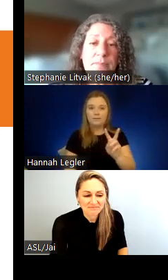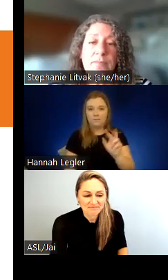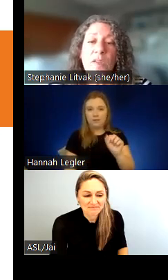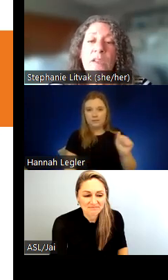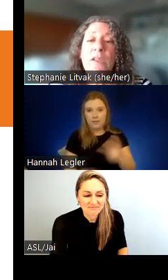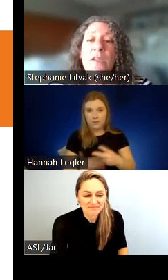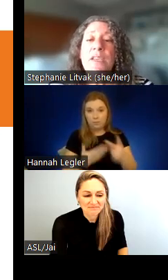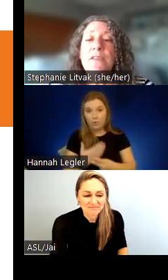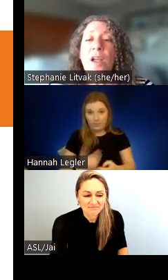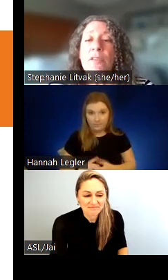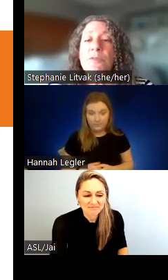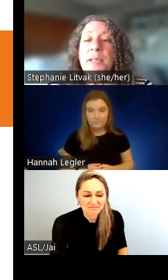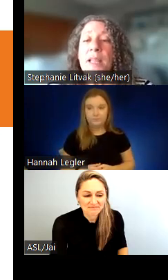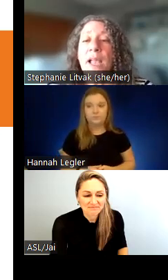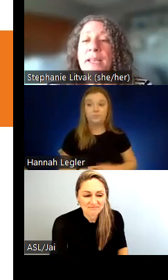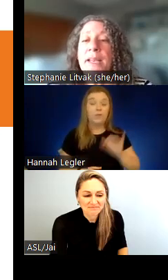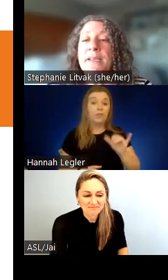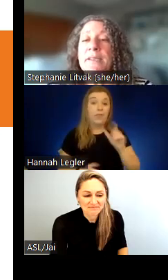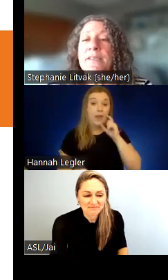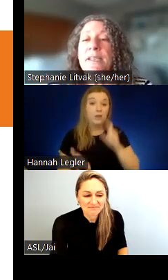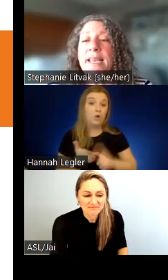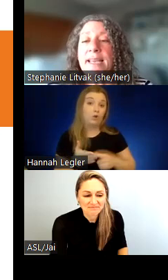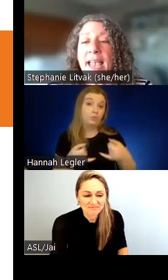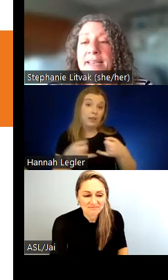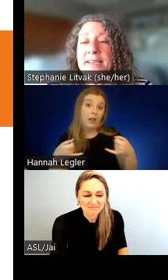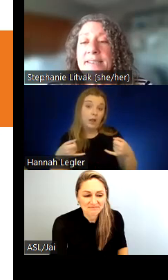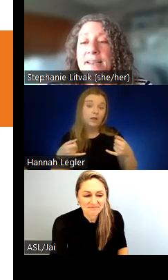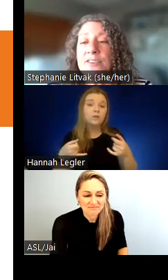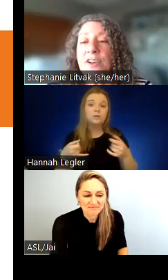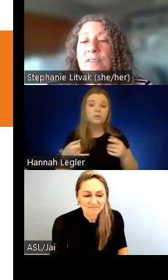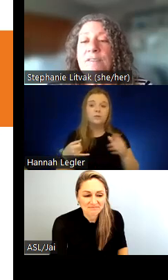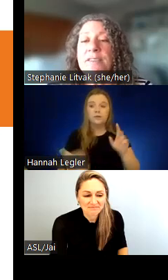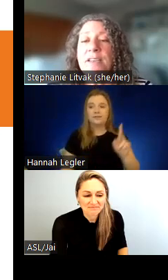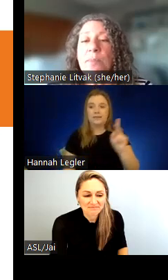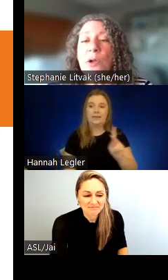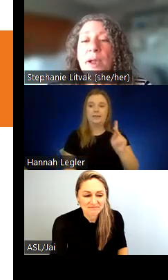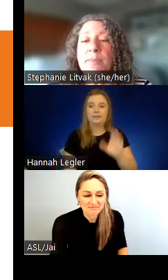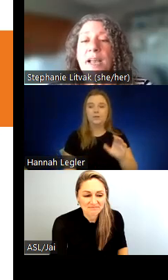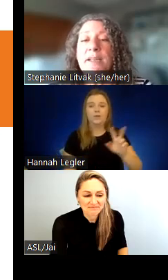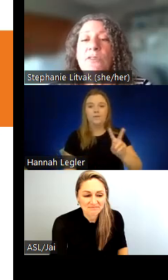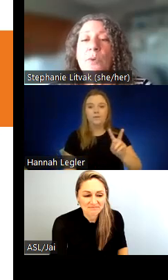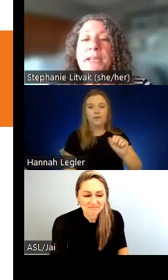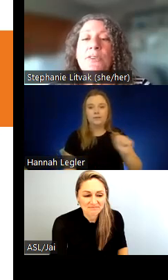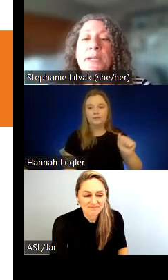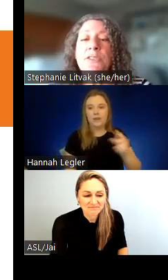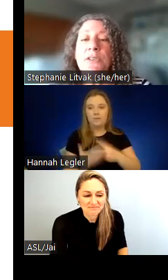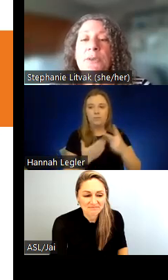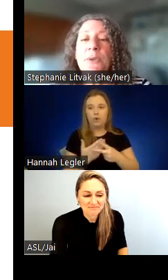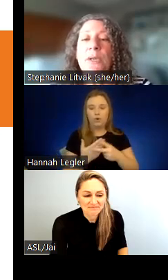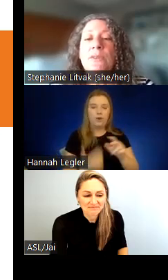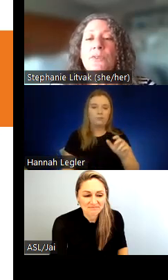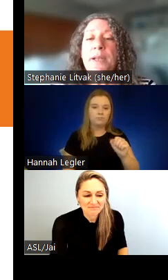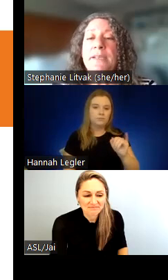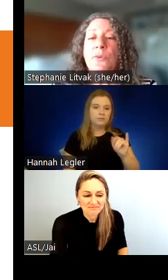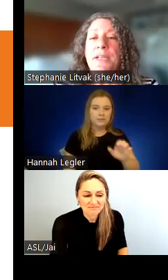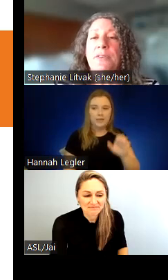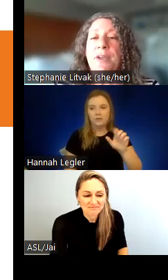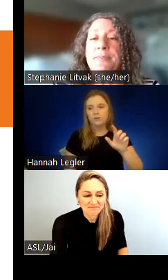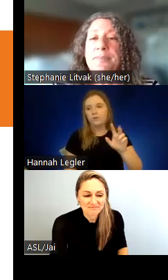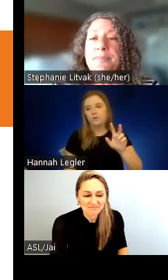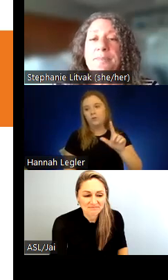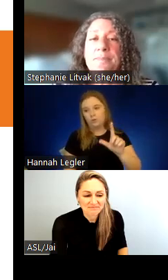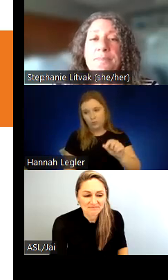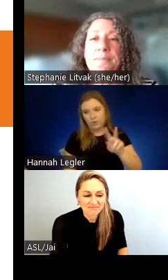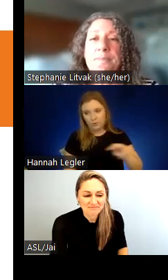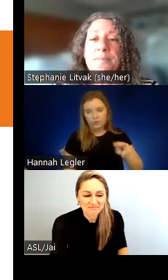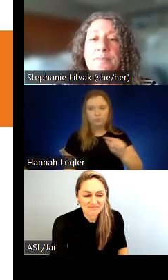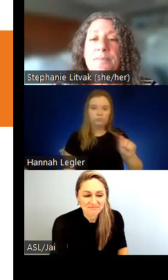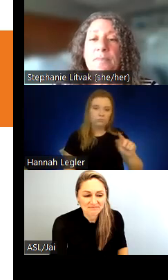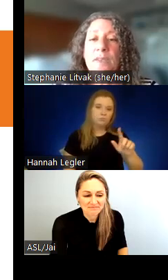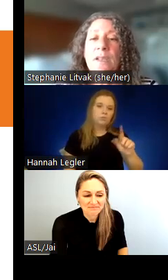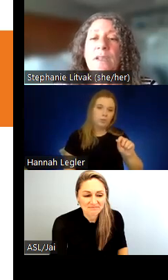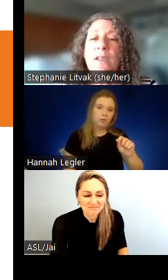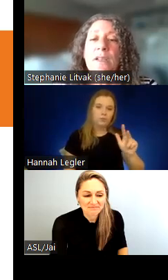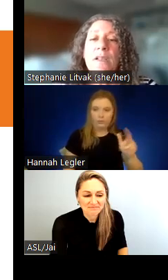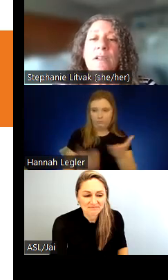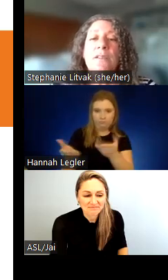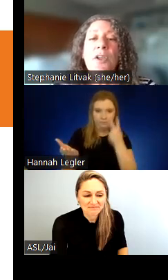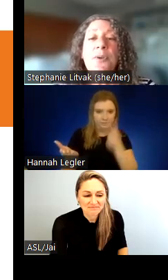The acknowledgement line is Kennedy Center VSA Program Site 2022-2023.